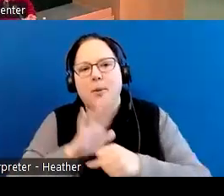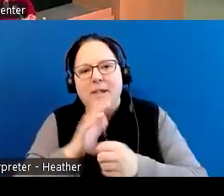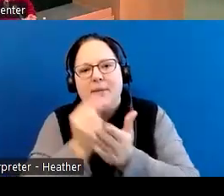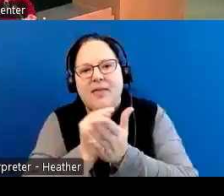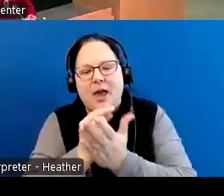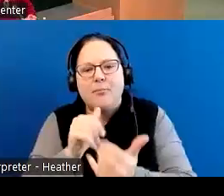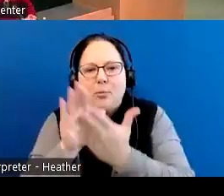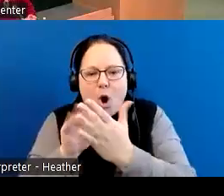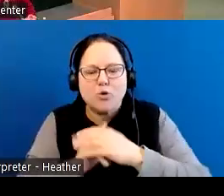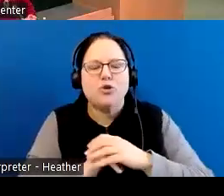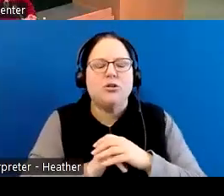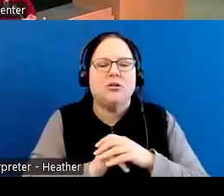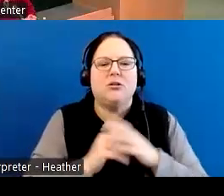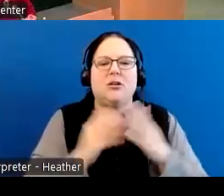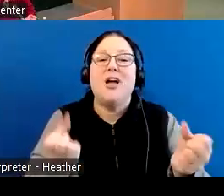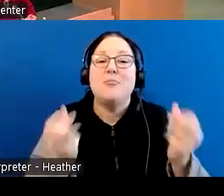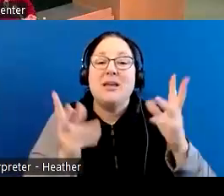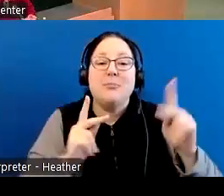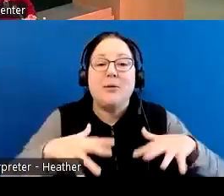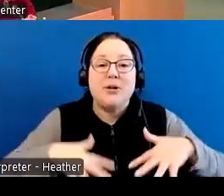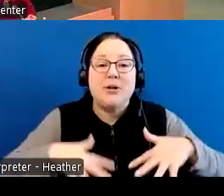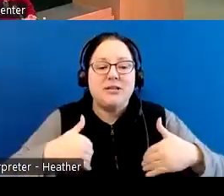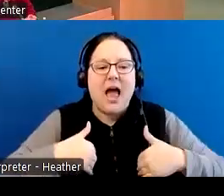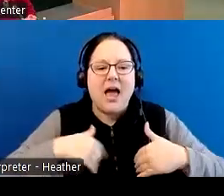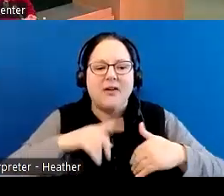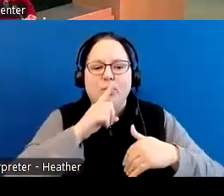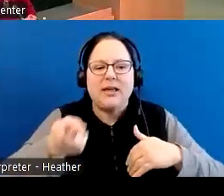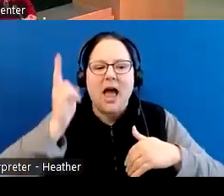lots of people that have depression that have high levels of conscientiousness. It's a good thing to